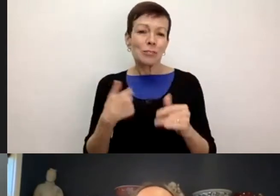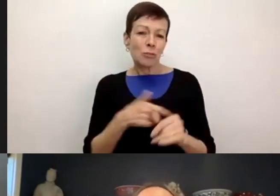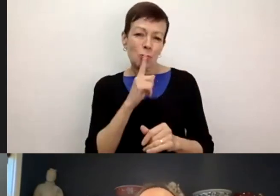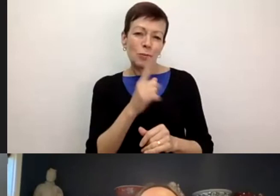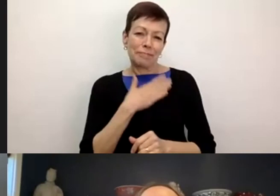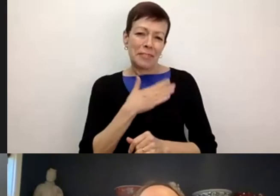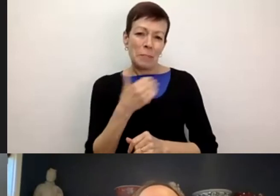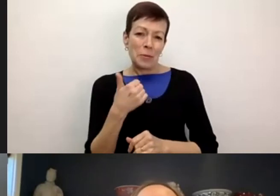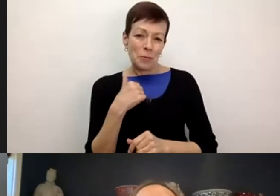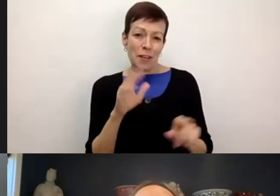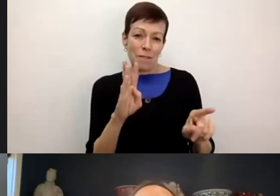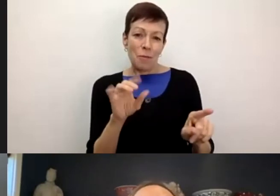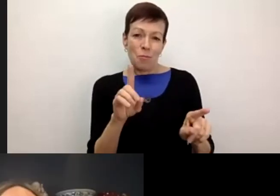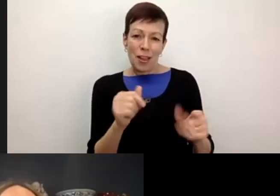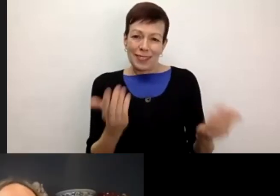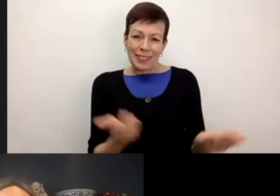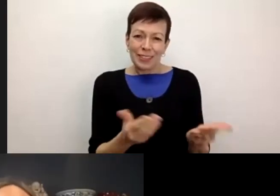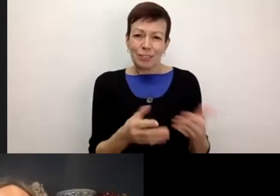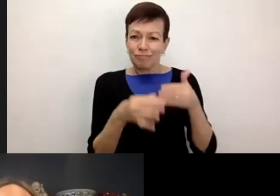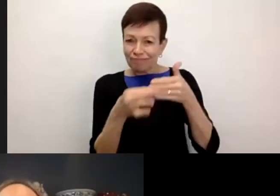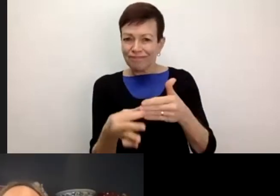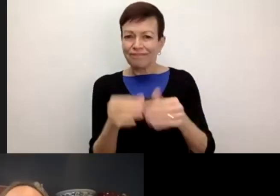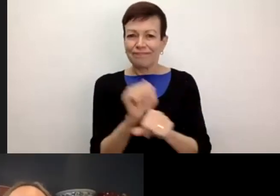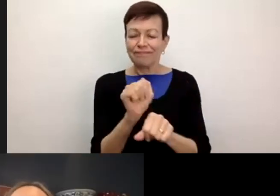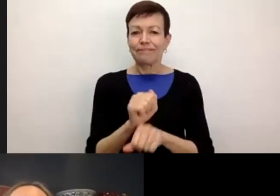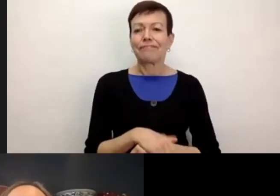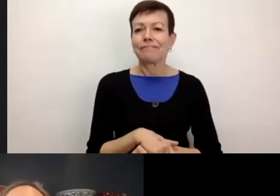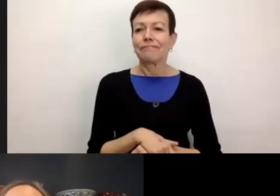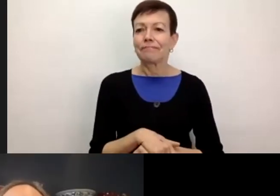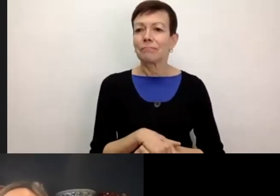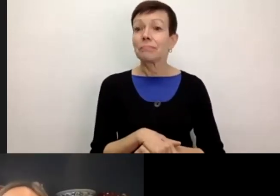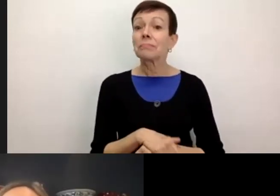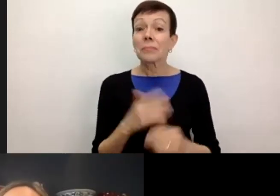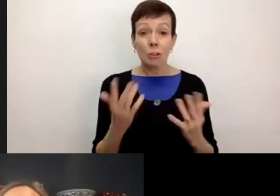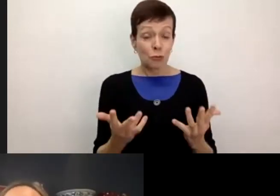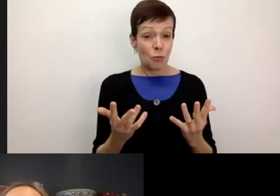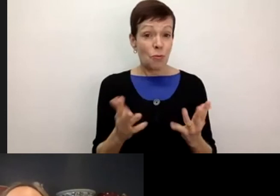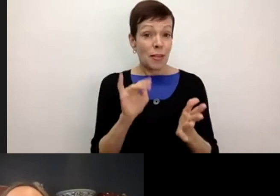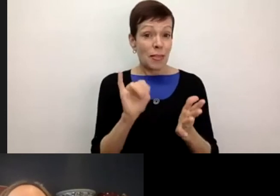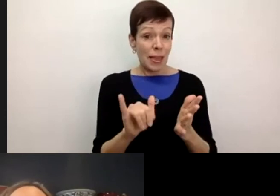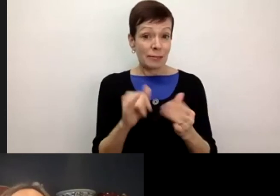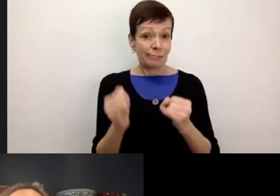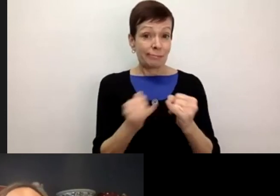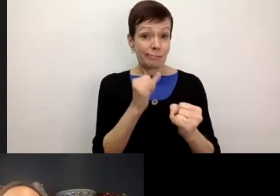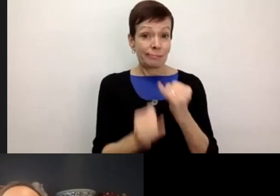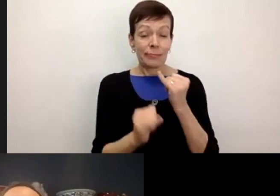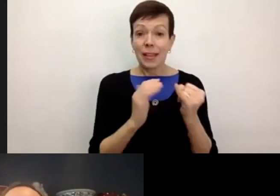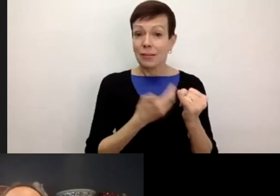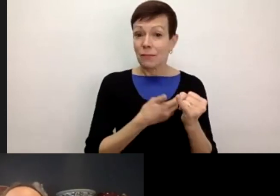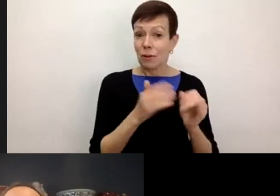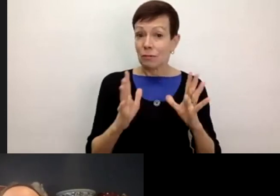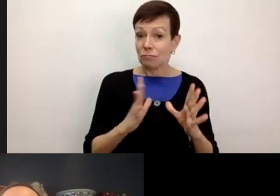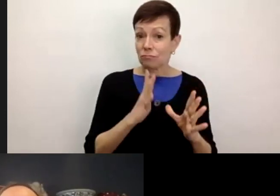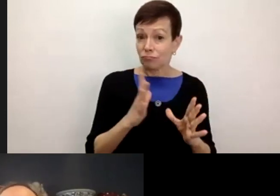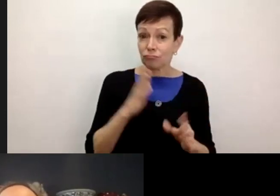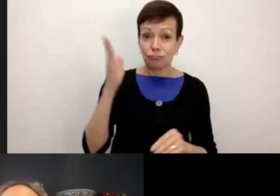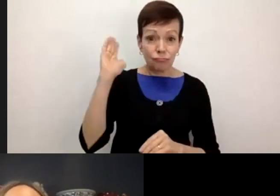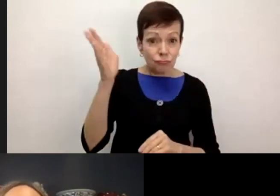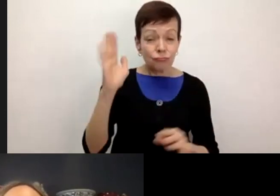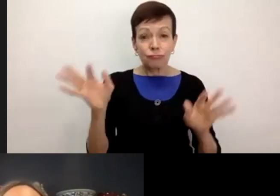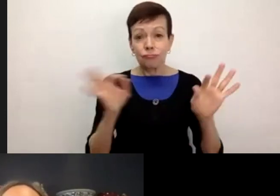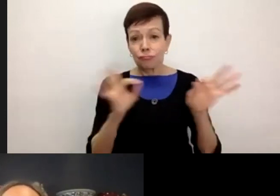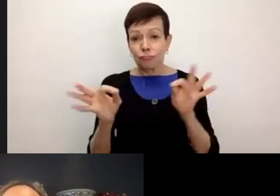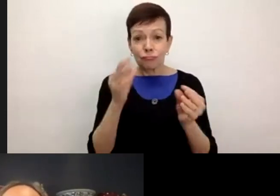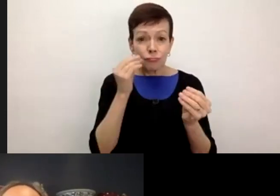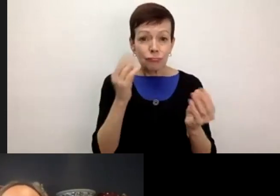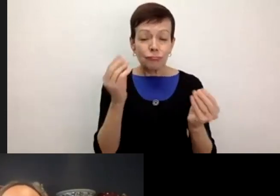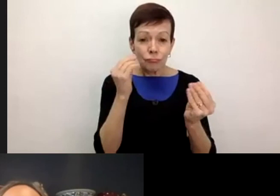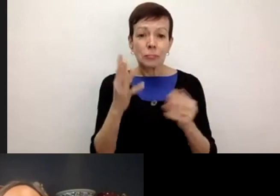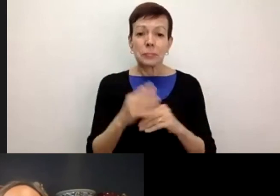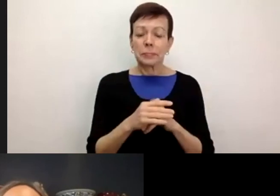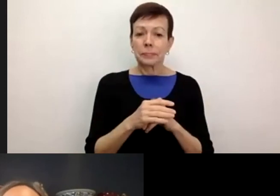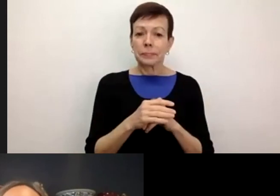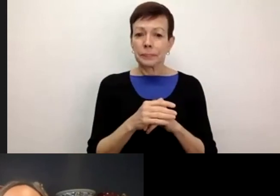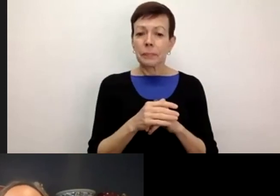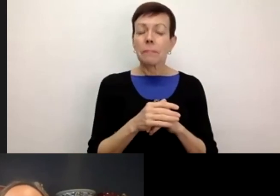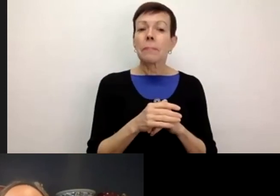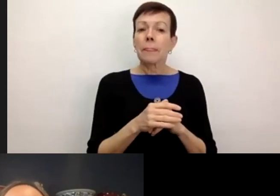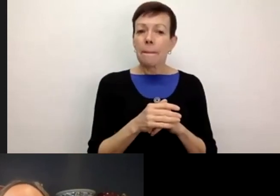So, that marks the end of our formal presentations and conversation with all of you today.